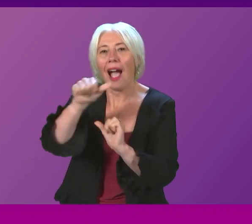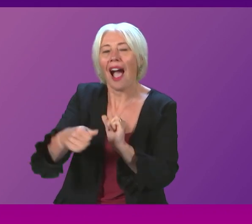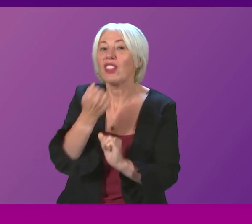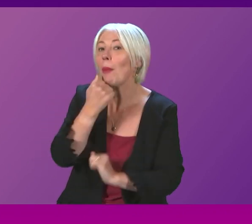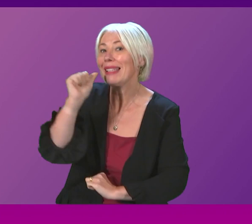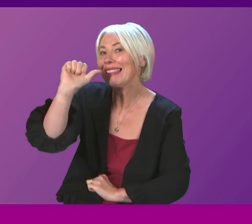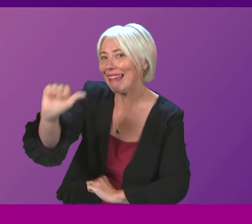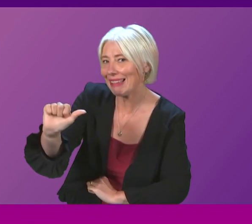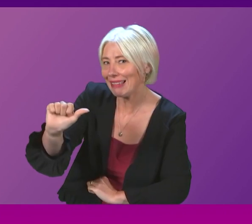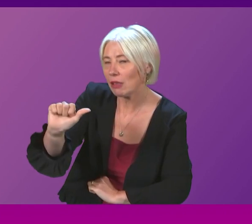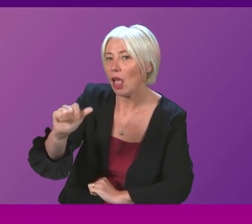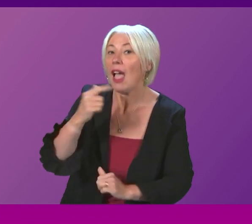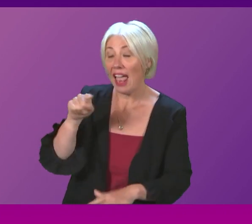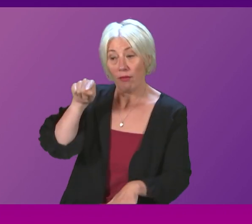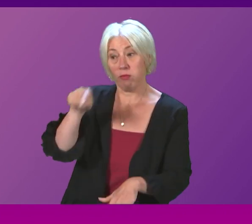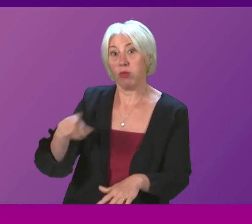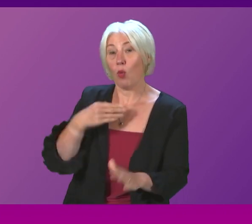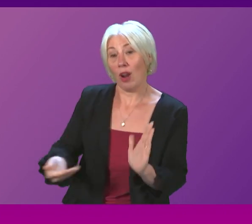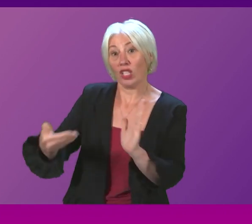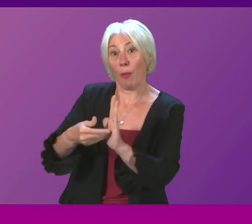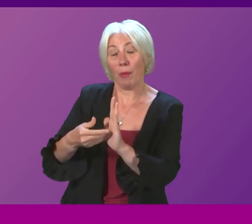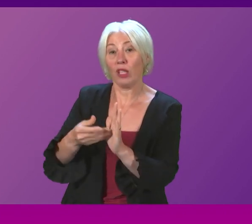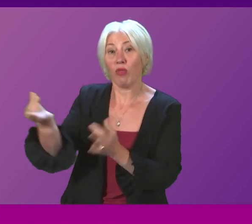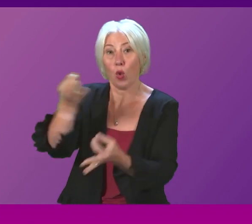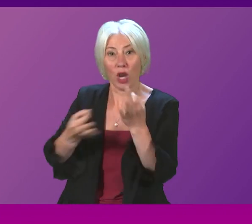I ask members who have pressed their request-to-speak buttons for a supplementary to please not re-press their buttons.